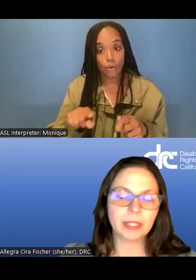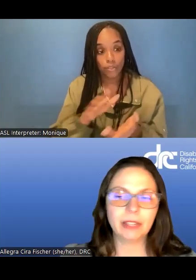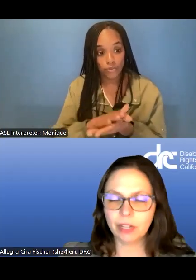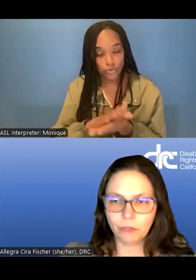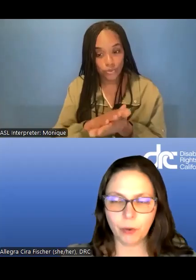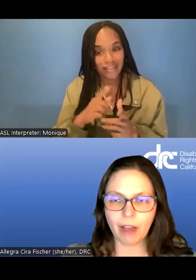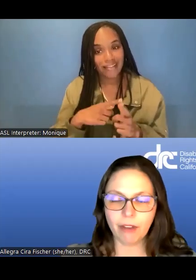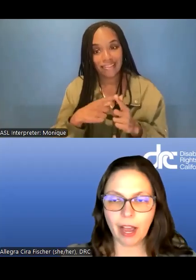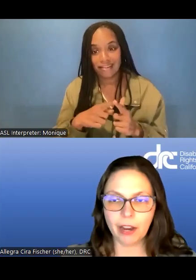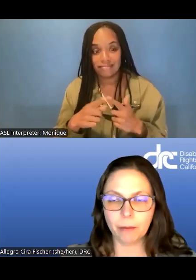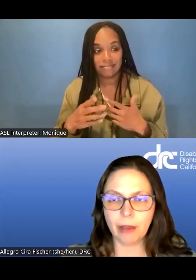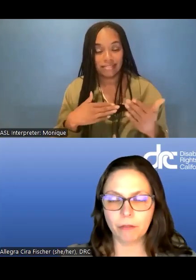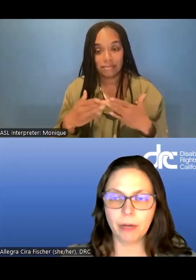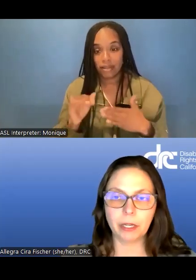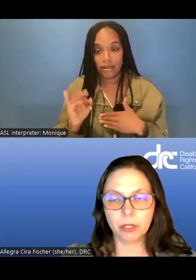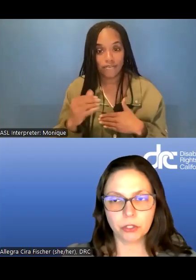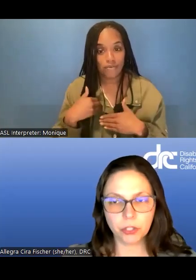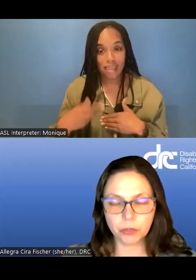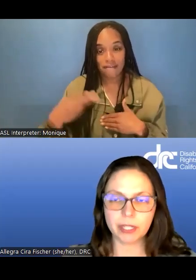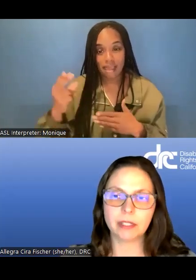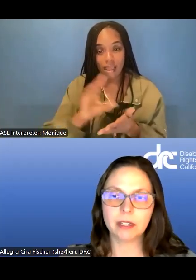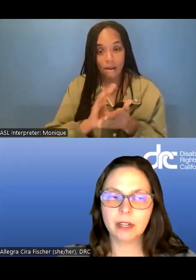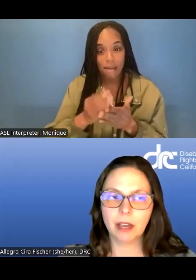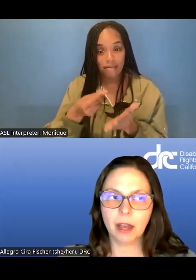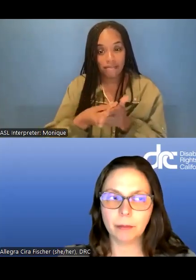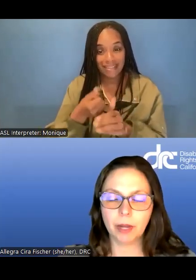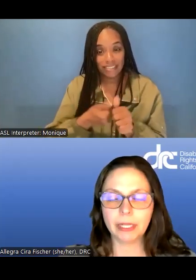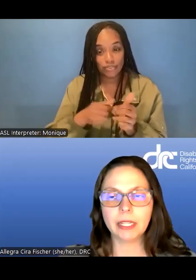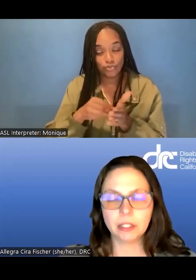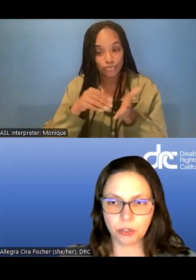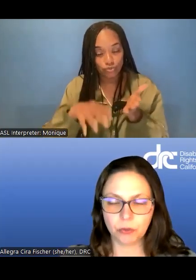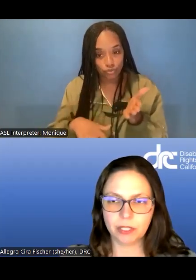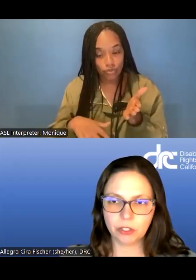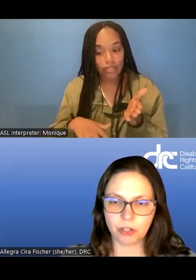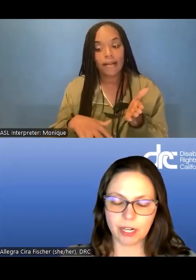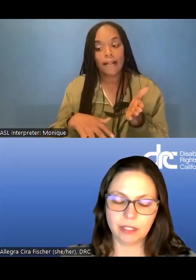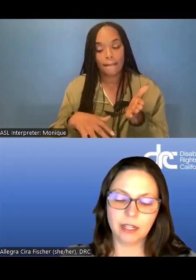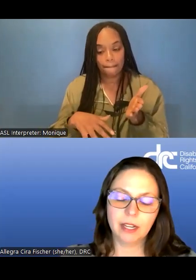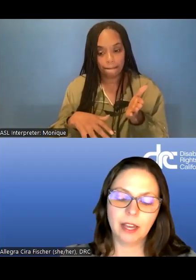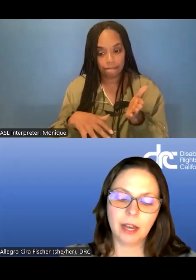even if you have a higher amount of money per student, coming into the district,